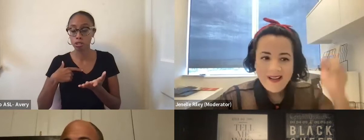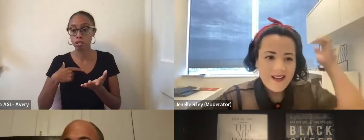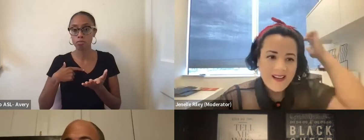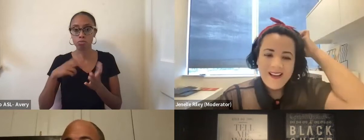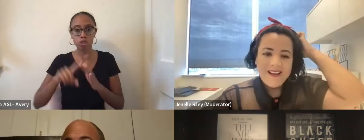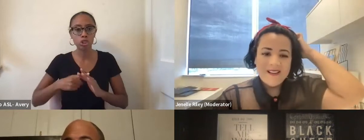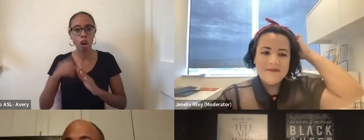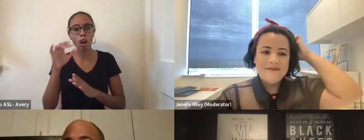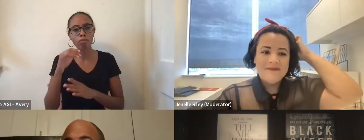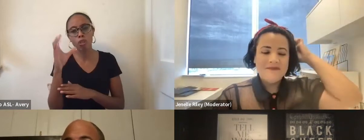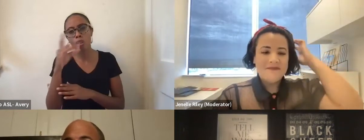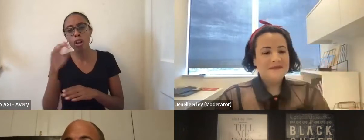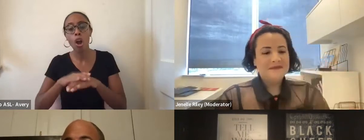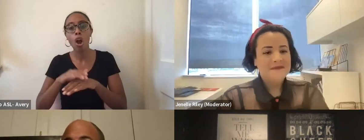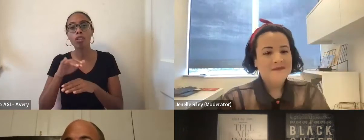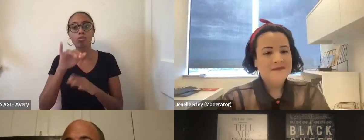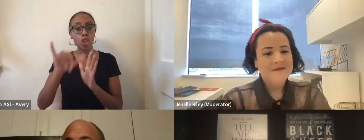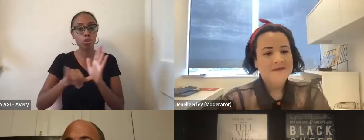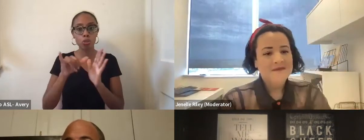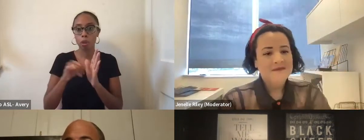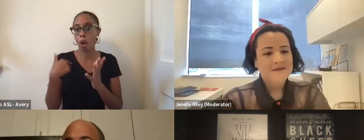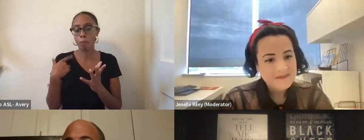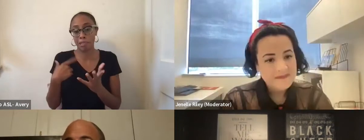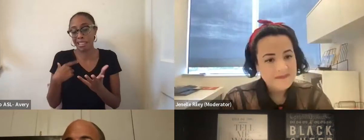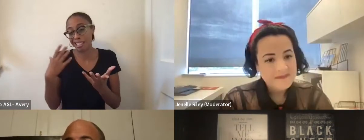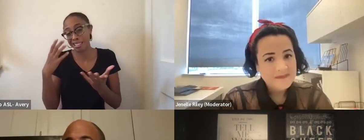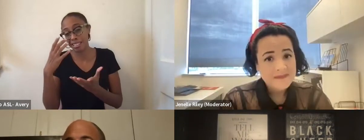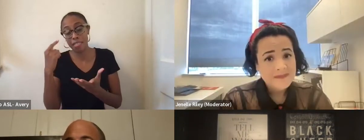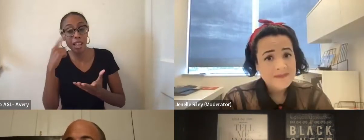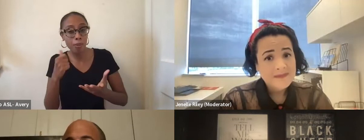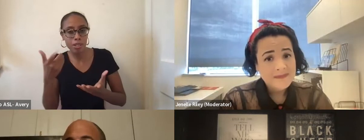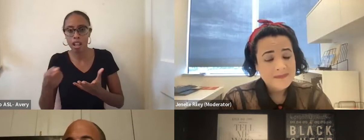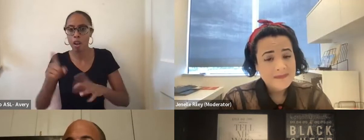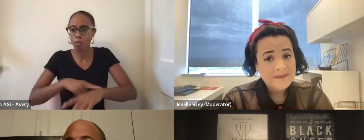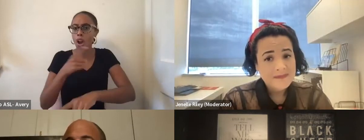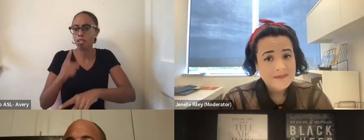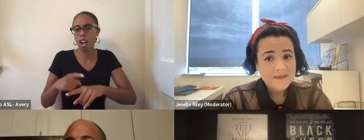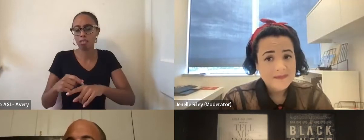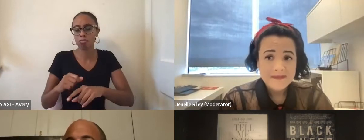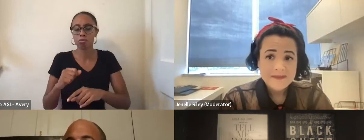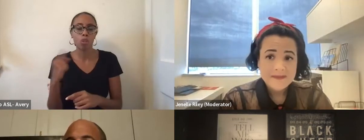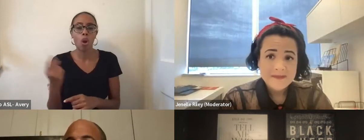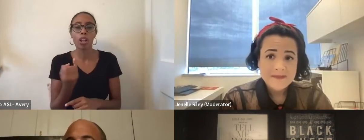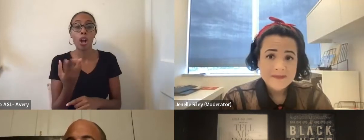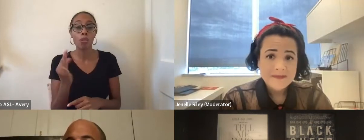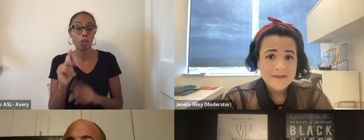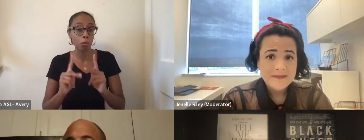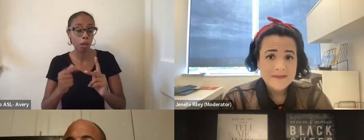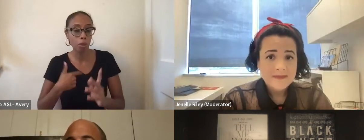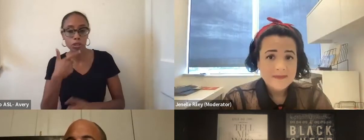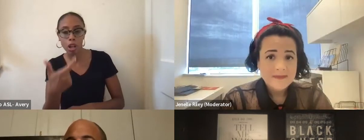But, I don't know, I find it really moving, and it seemed to encapsulate what we were trying to do